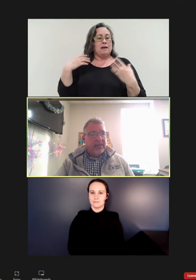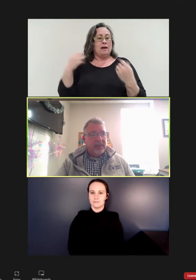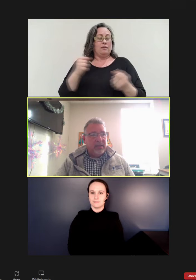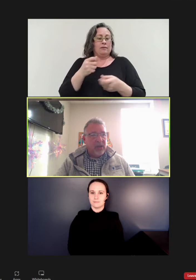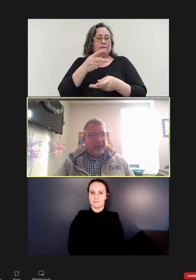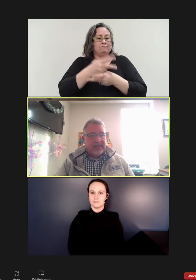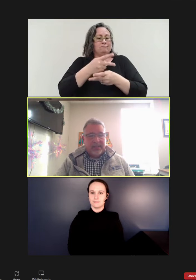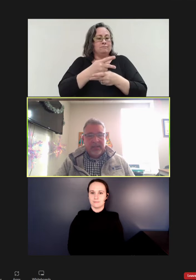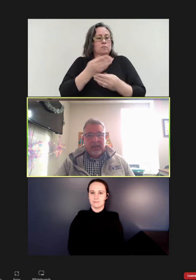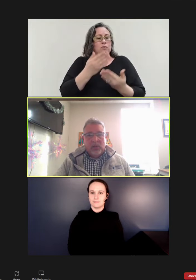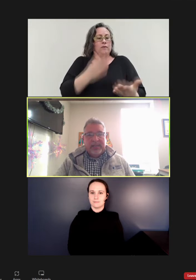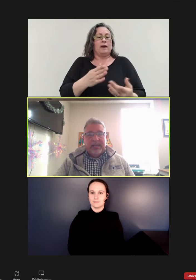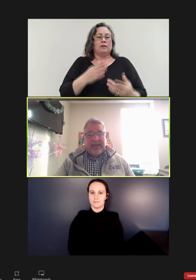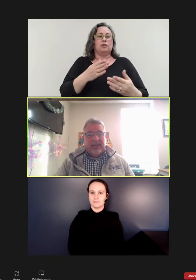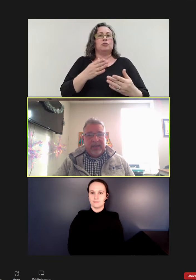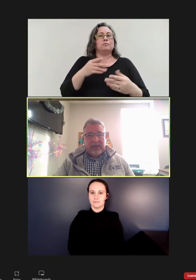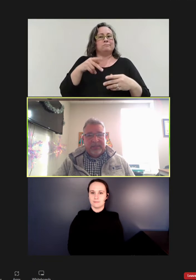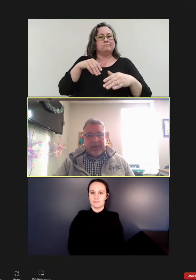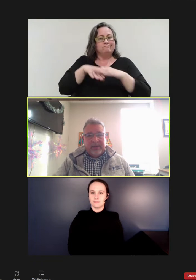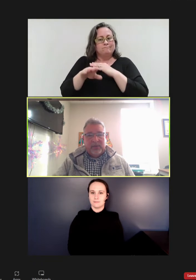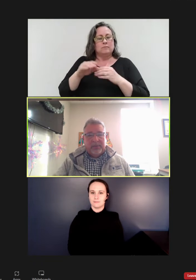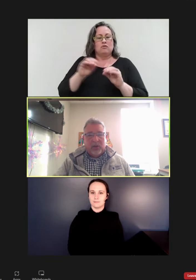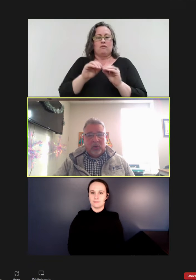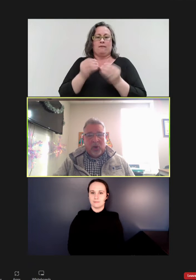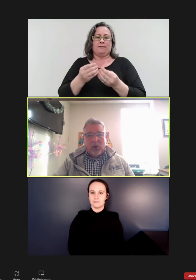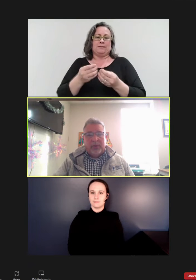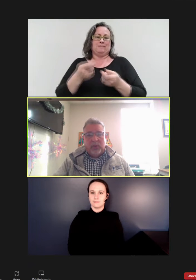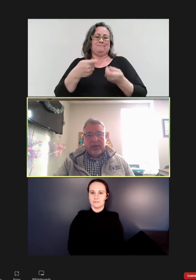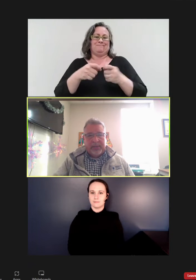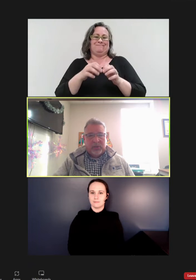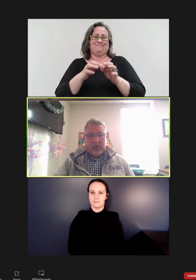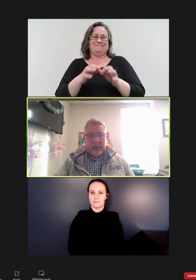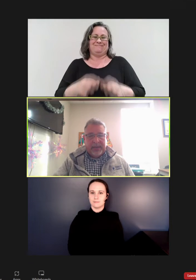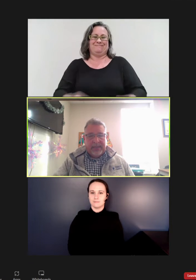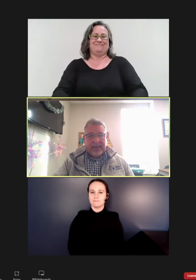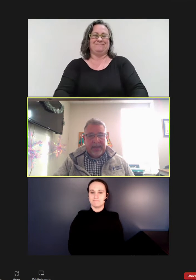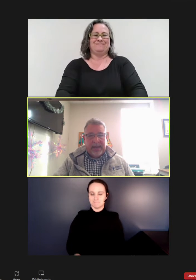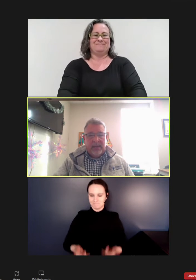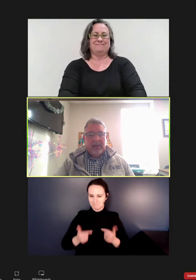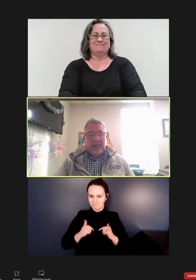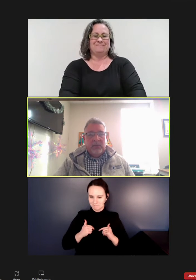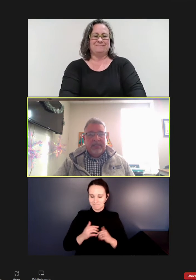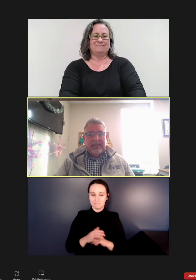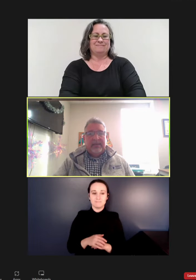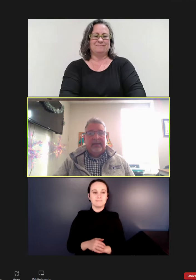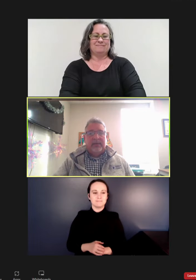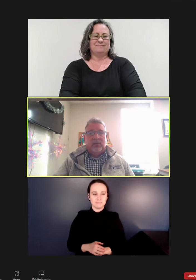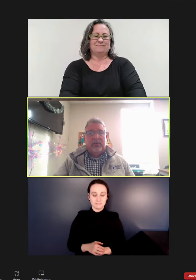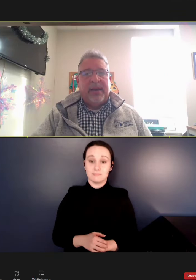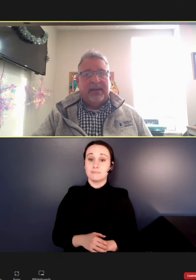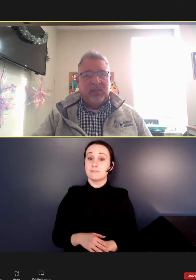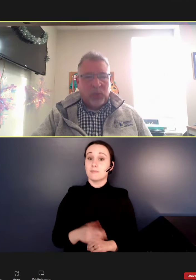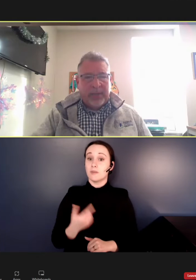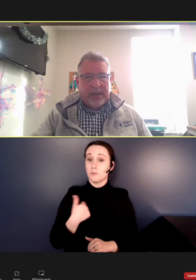into the office. We did have a lot of respect for the medical home and wanted to make sure that we maintained that. But we did think that with the back-to-school